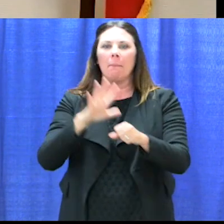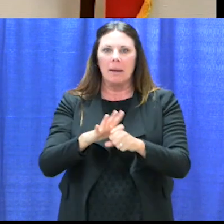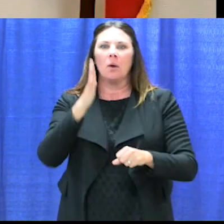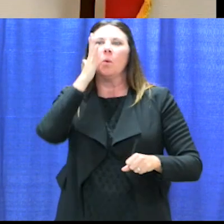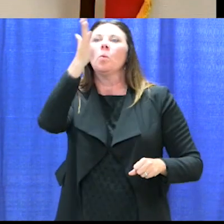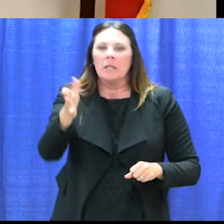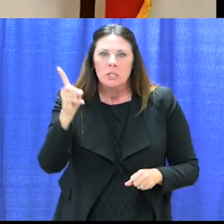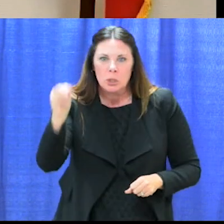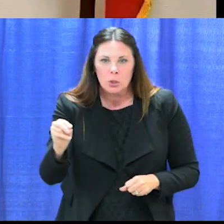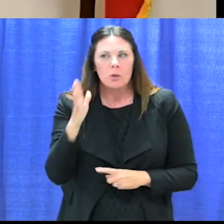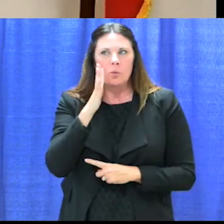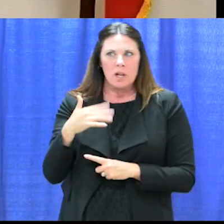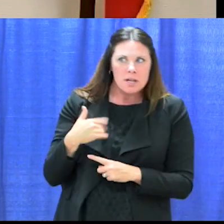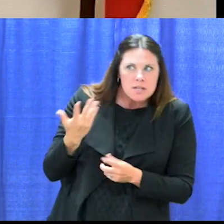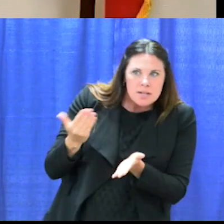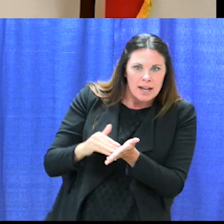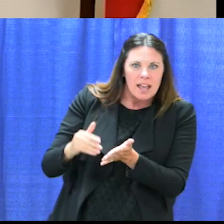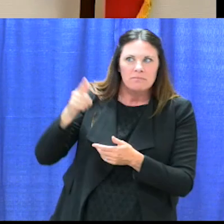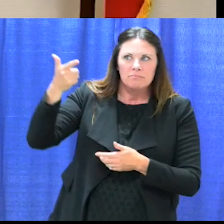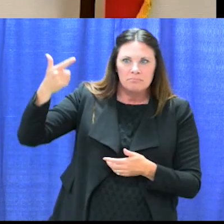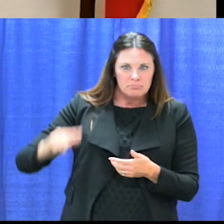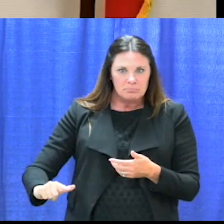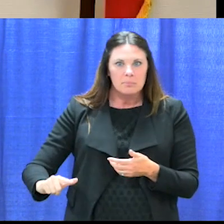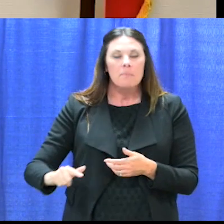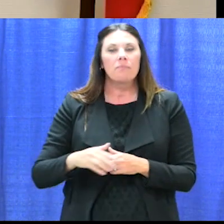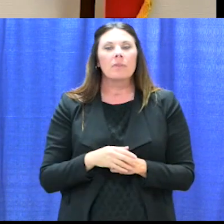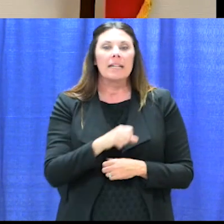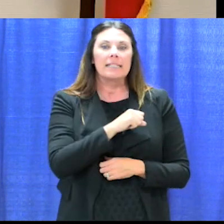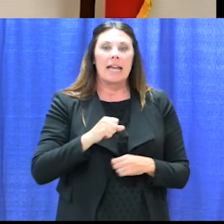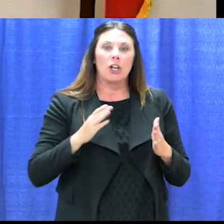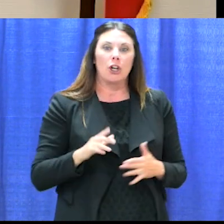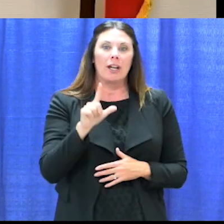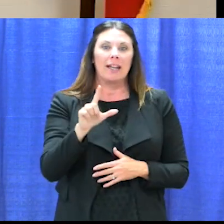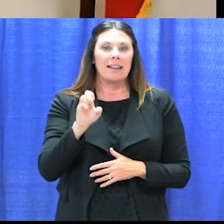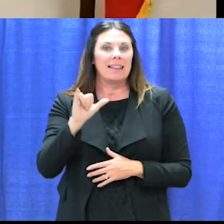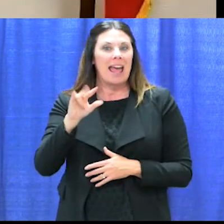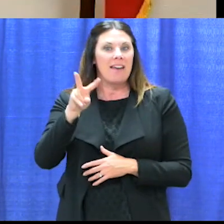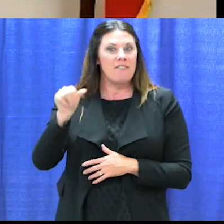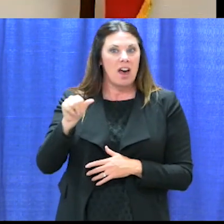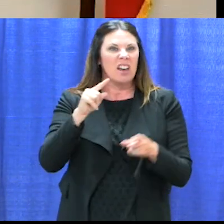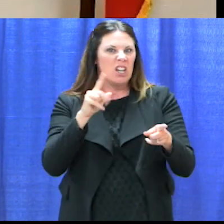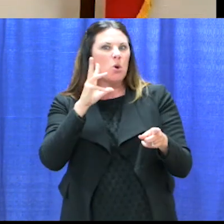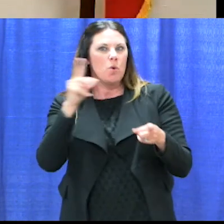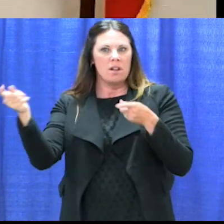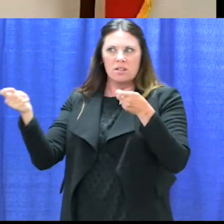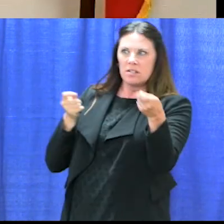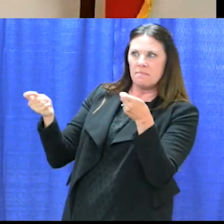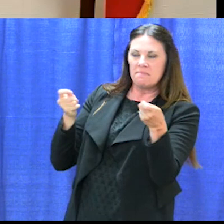In just a few moments we will have moderated by Senator Leyva a discussion with our representatives